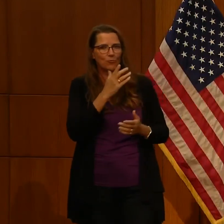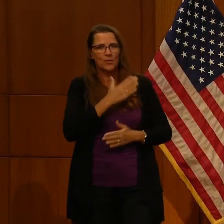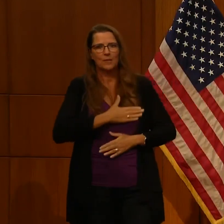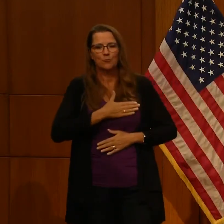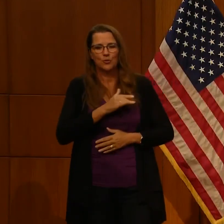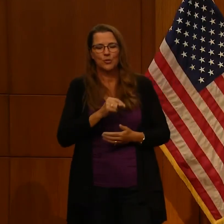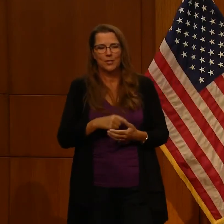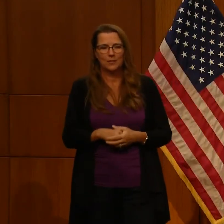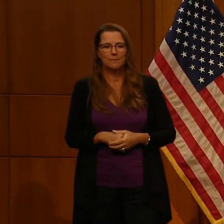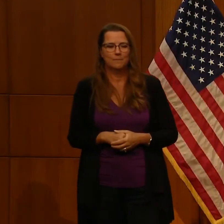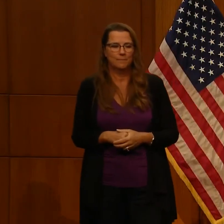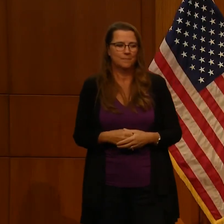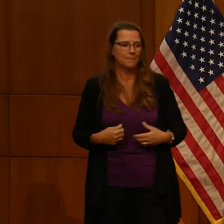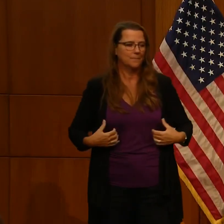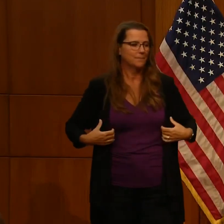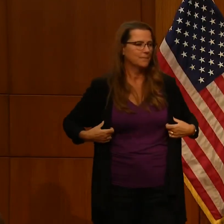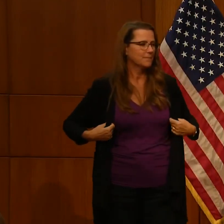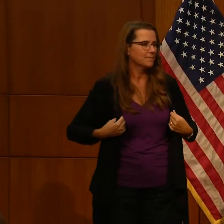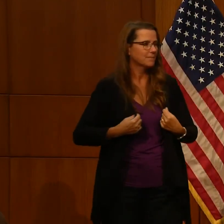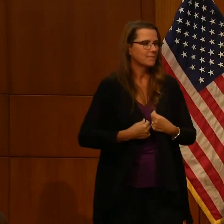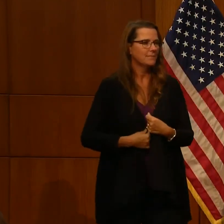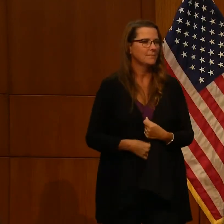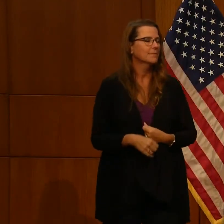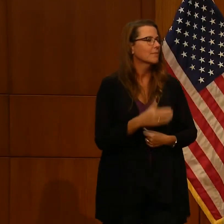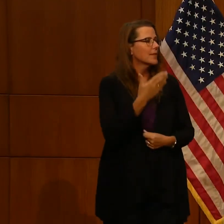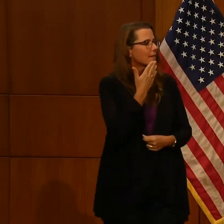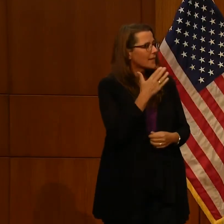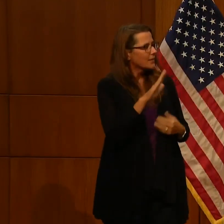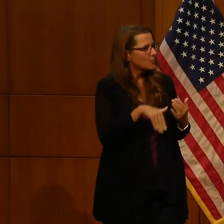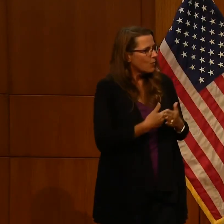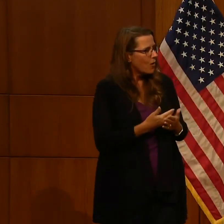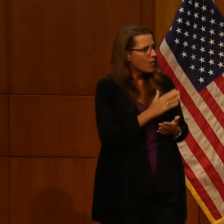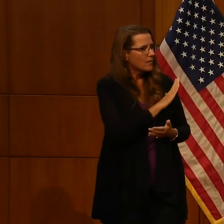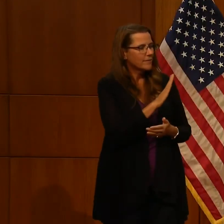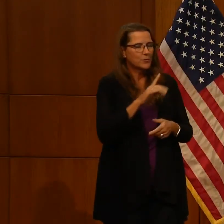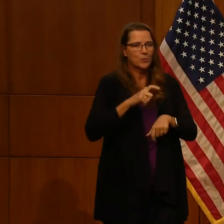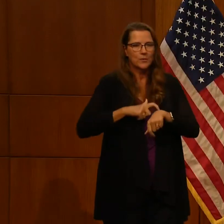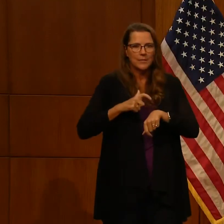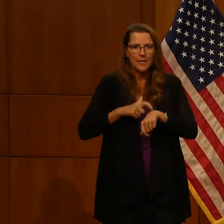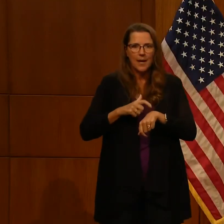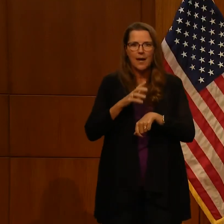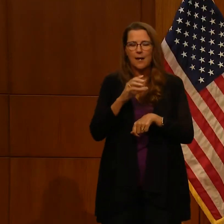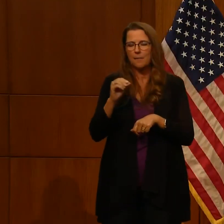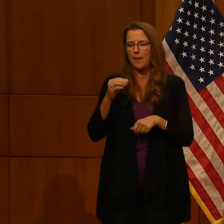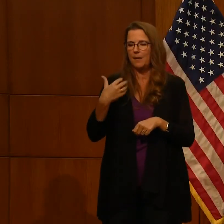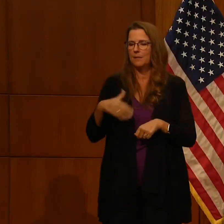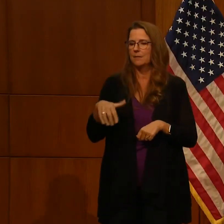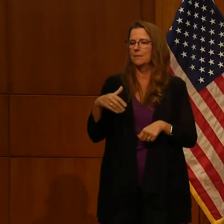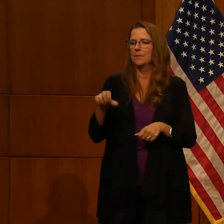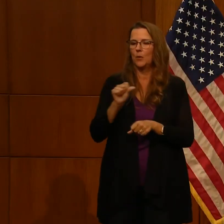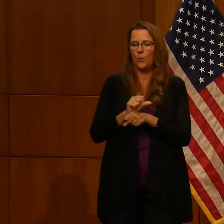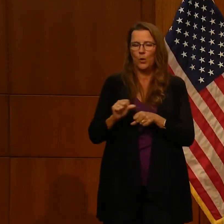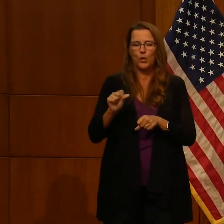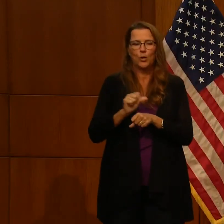APPRECIATE. REALLY APPRECIATE